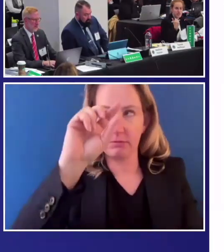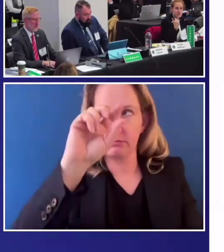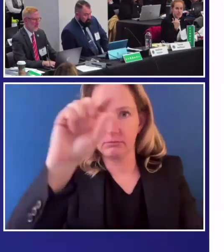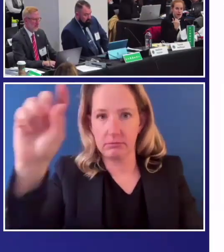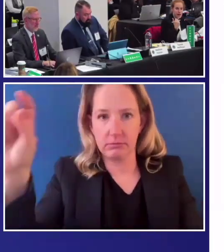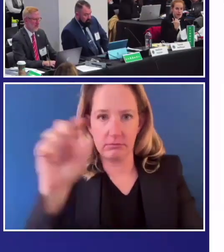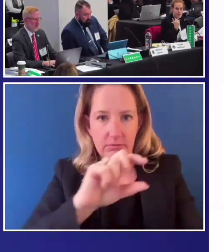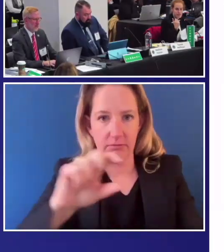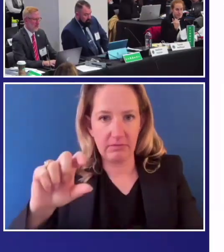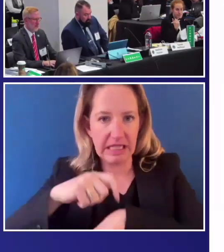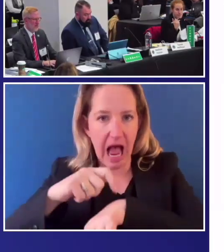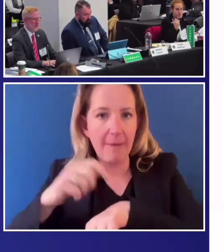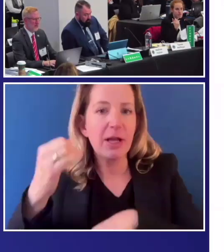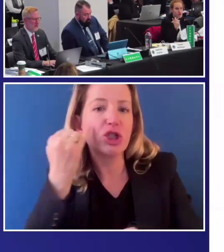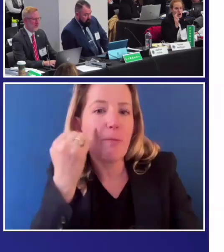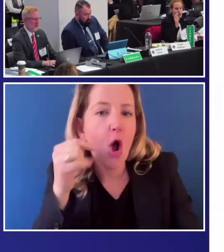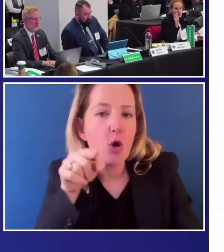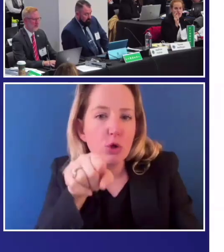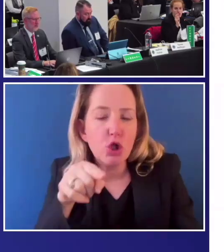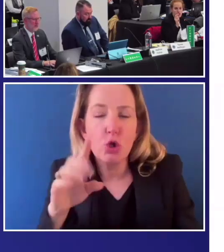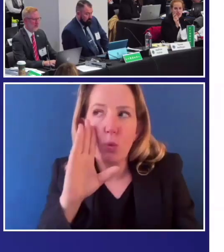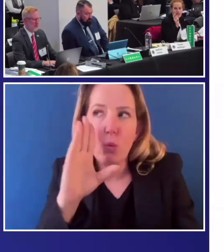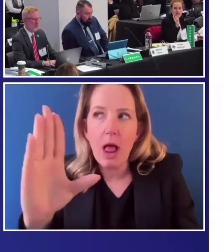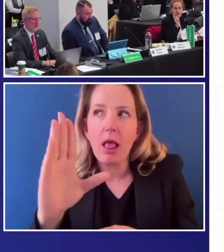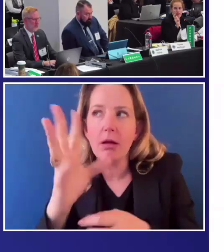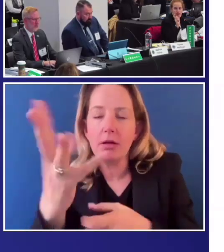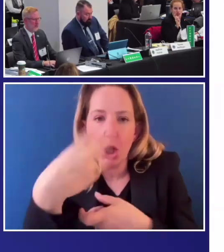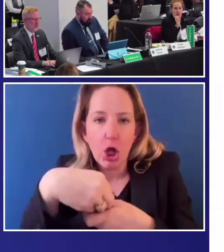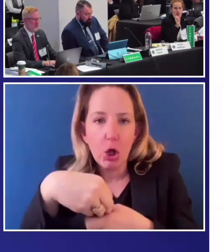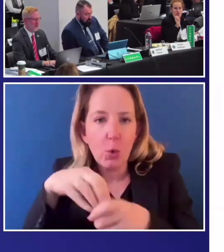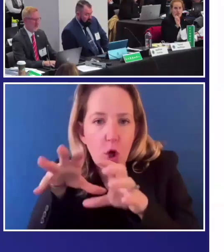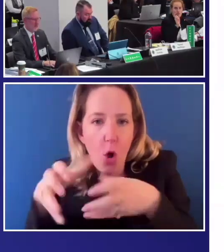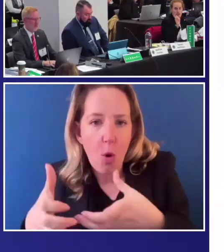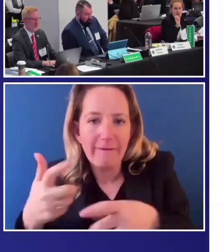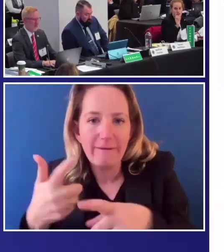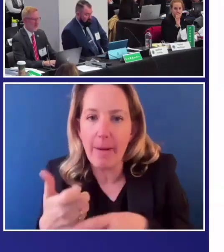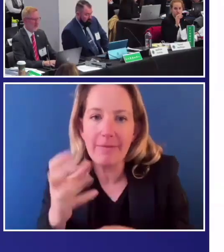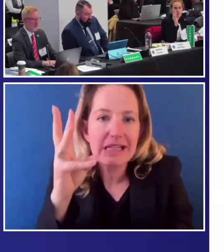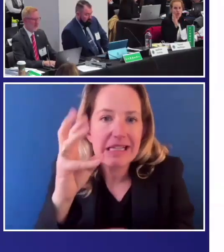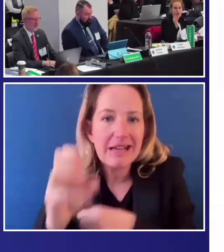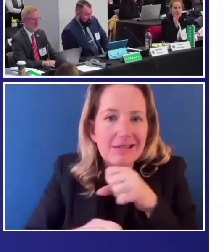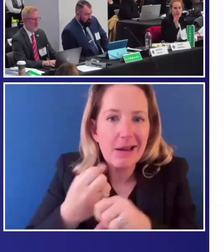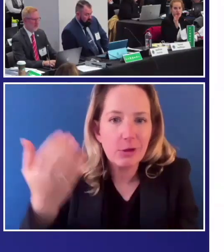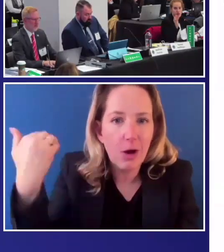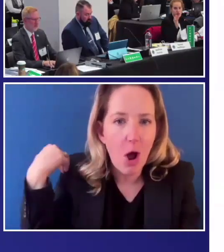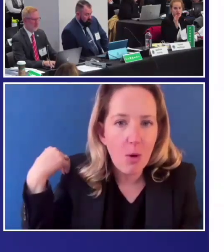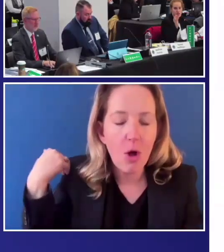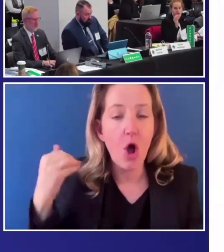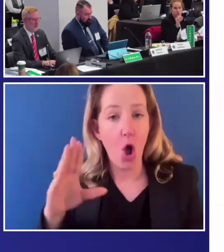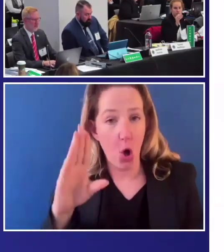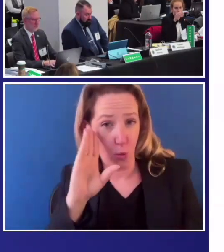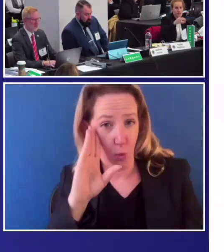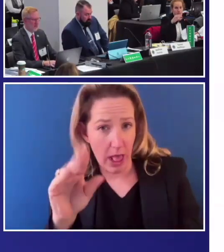years back. Are you measuring their wages at the four-year mark to make sure that it